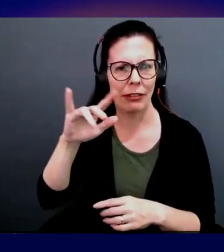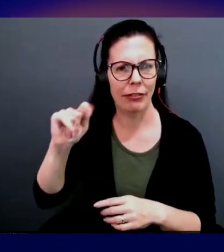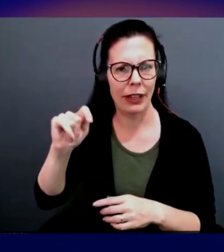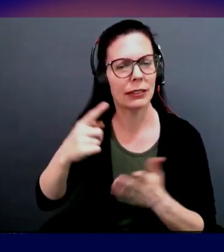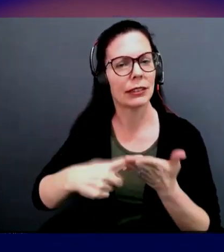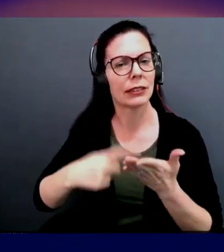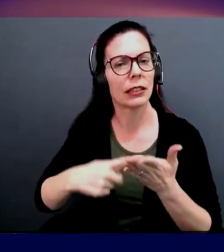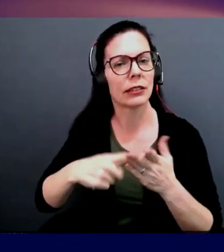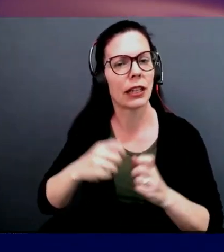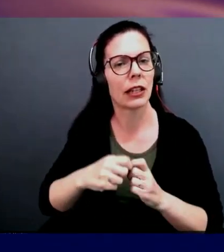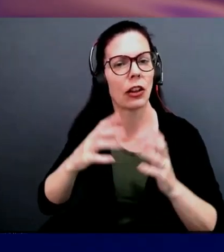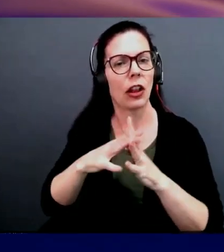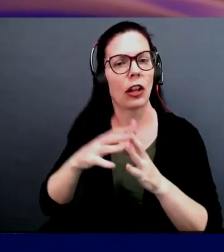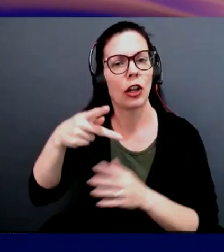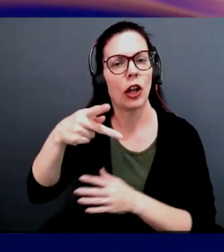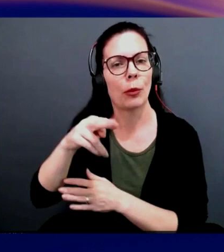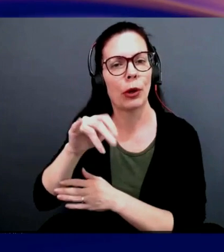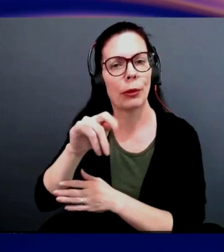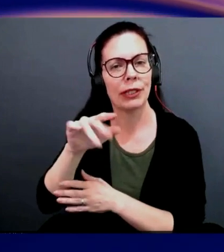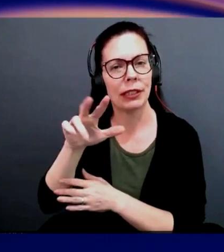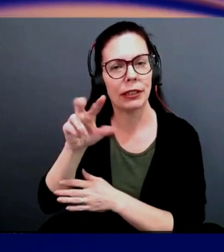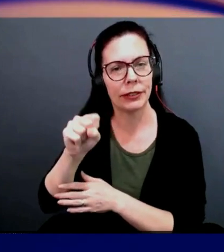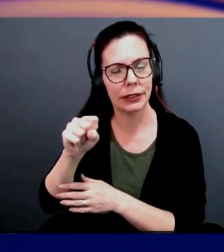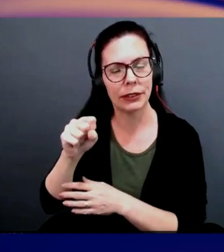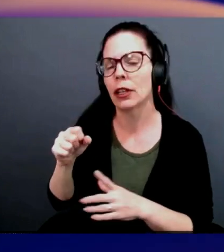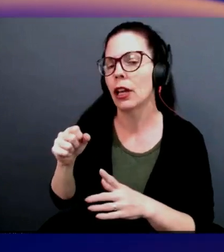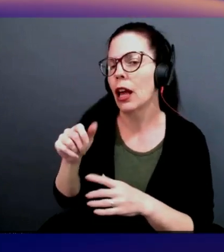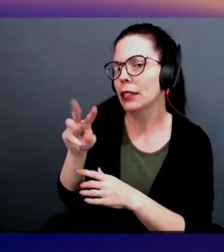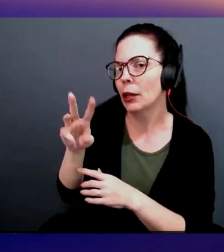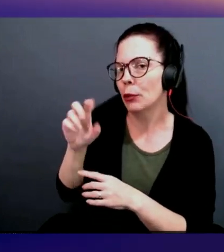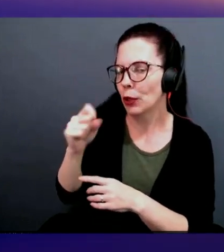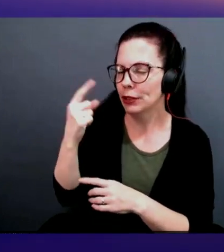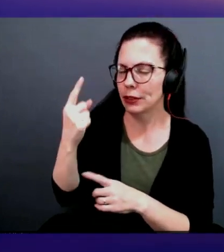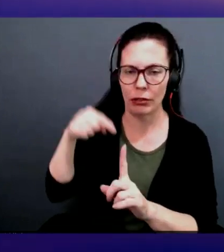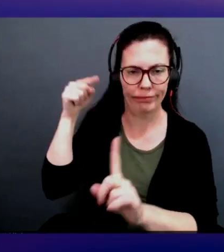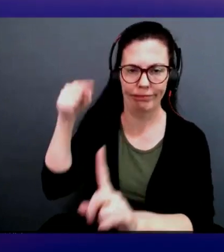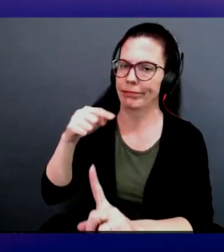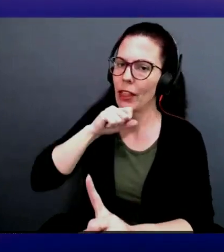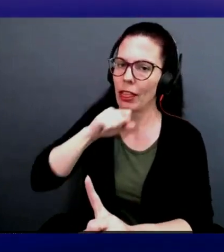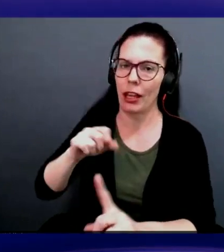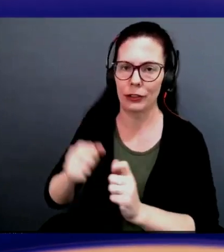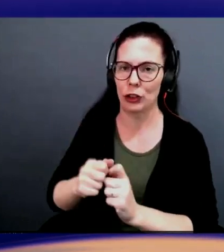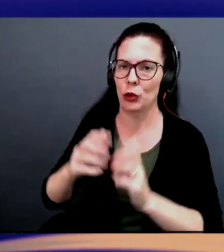AWS is all about launching primitives. And I think what I like to say